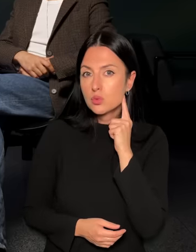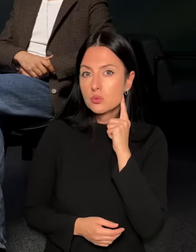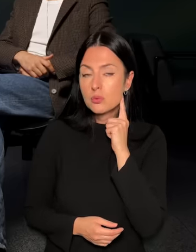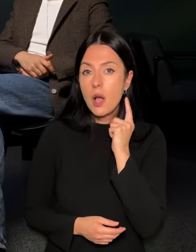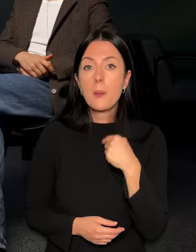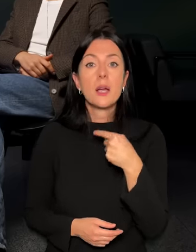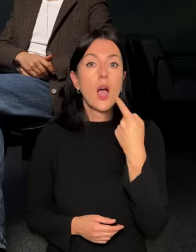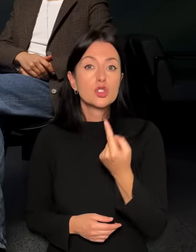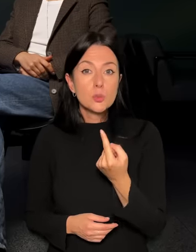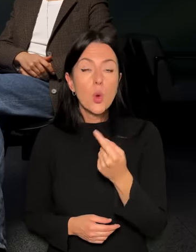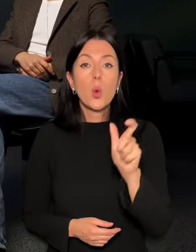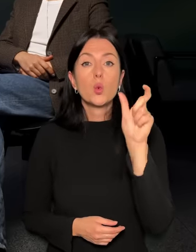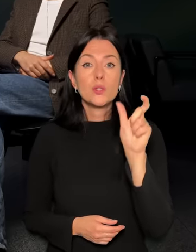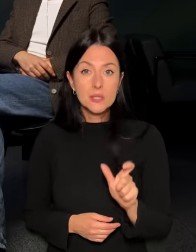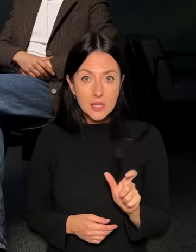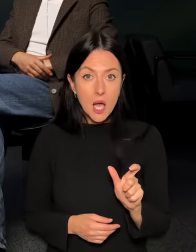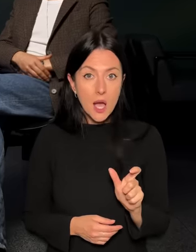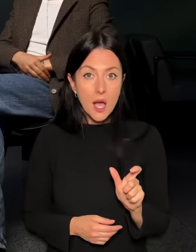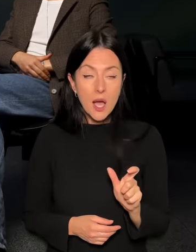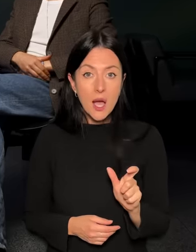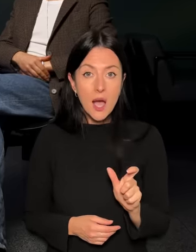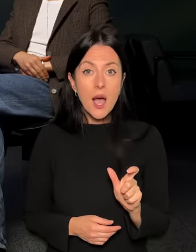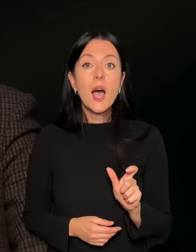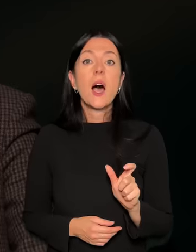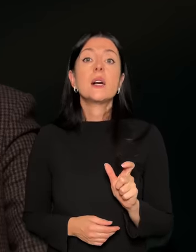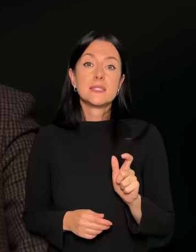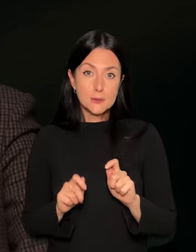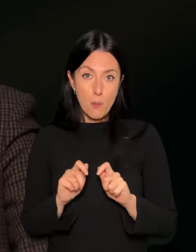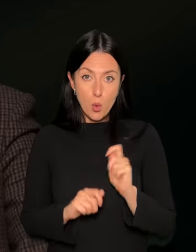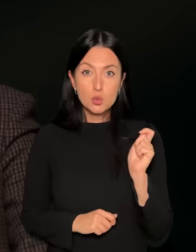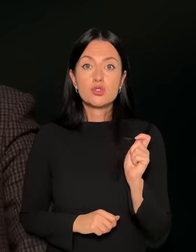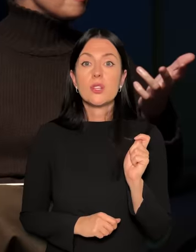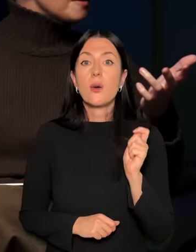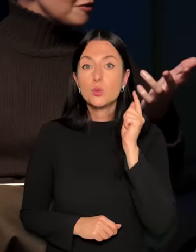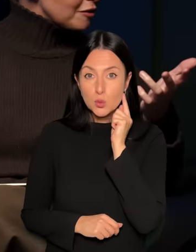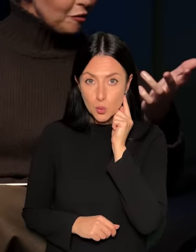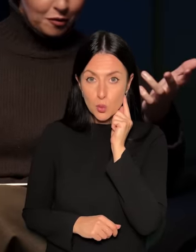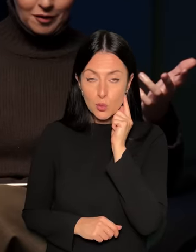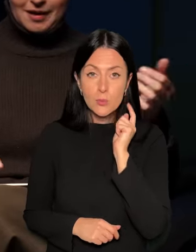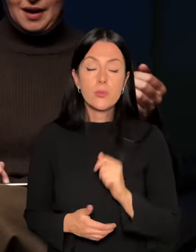we say "a person with a hearing impairment"